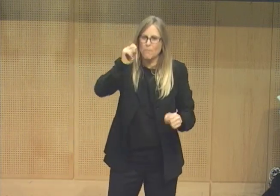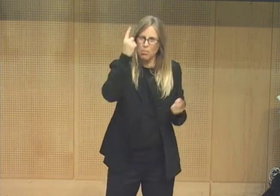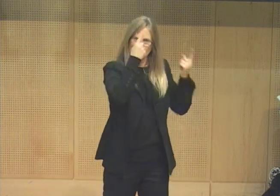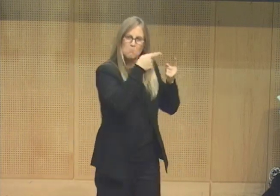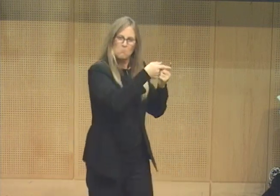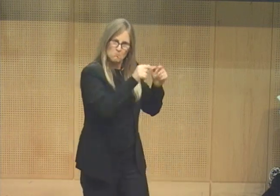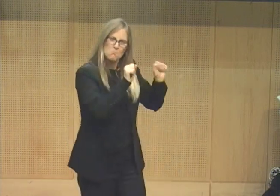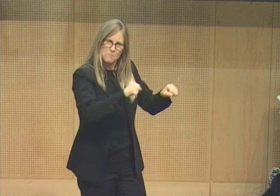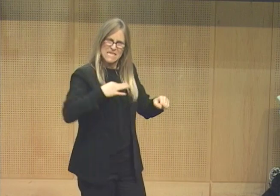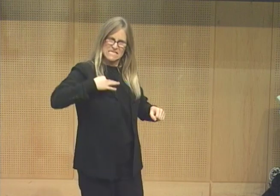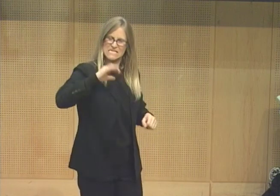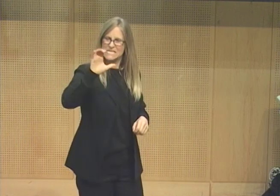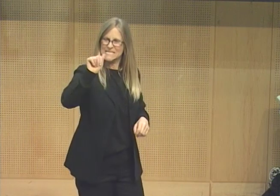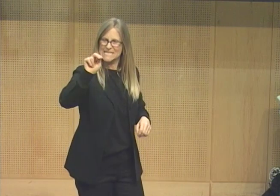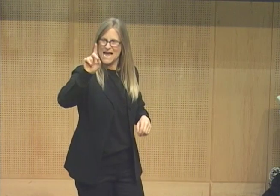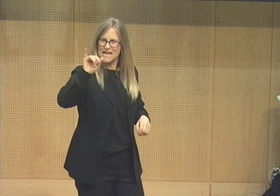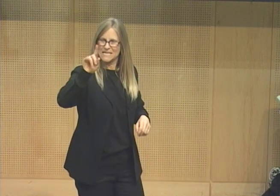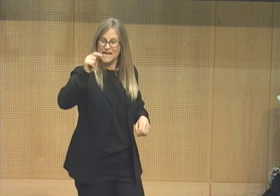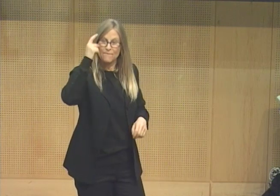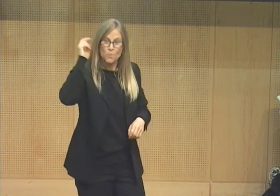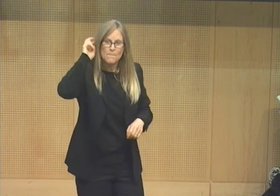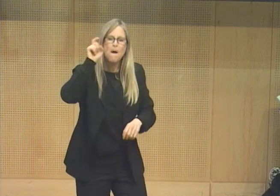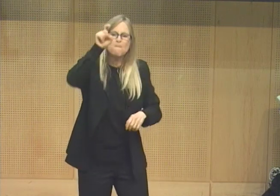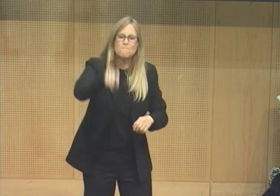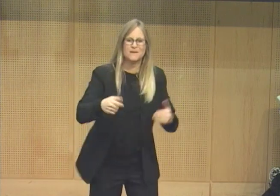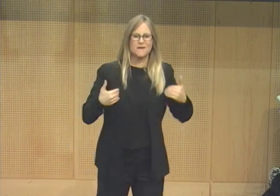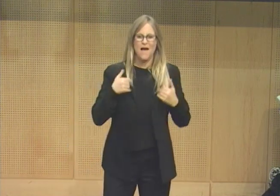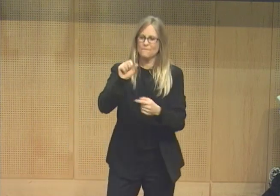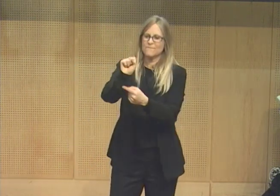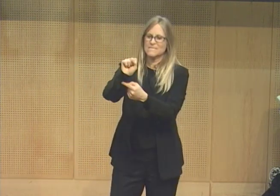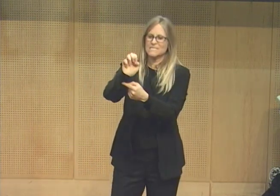you had to have what was called sensorineural hearing loss.